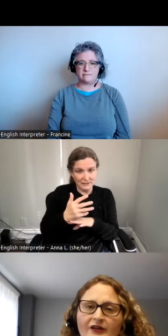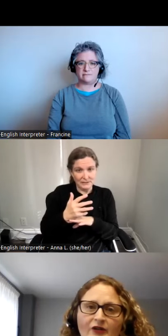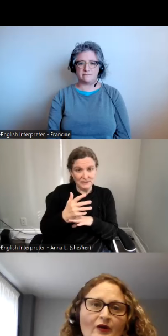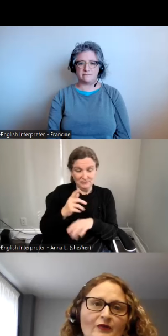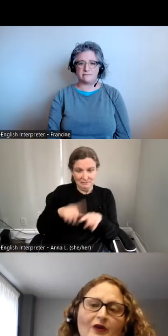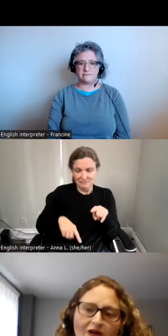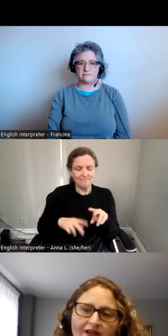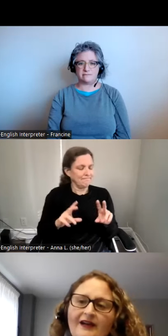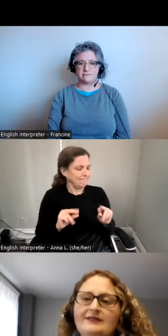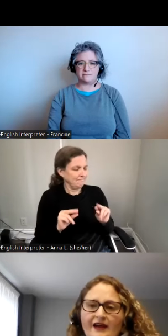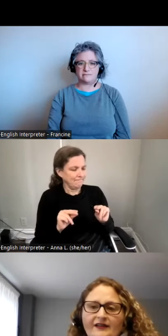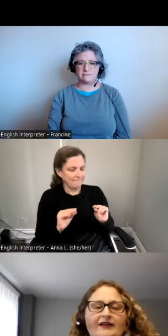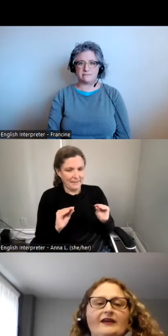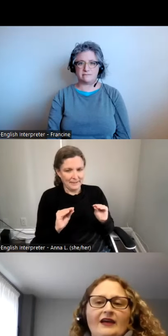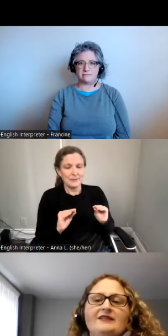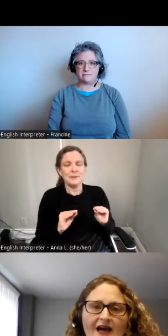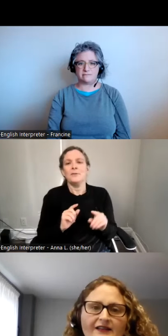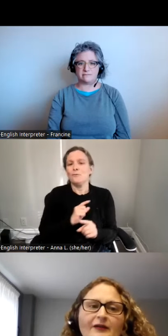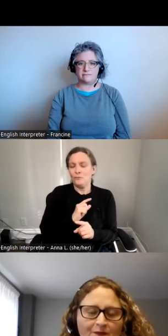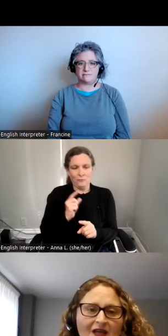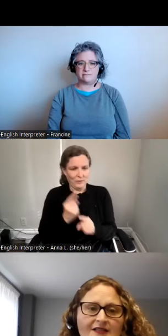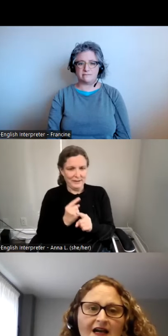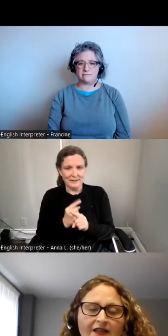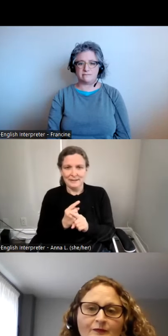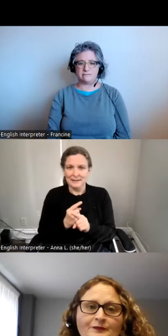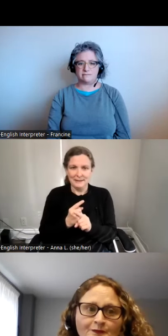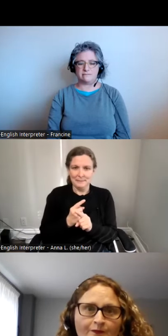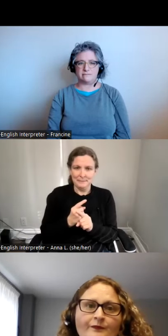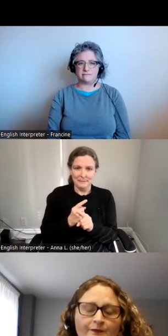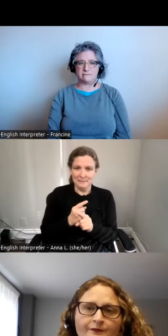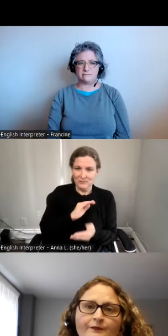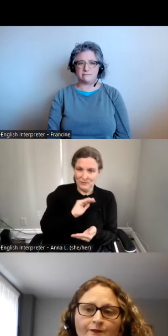and contracts Covid-19, then there are no antivirals that they can take within the first five days?